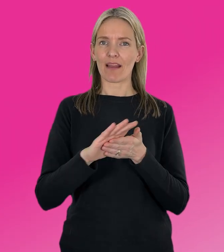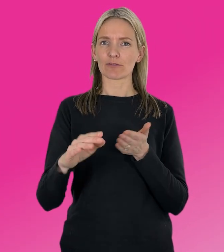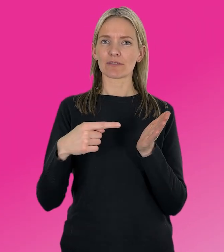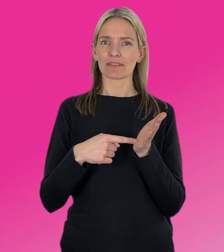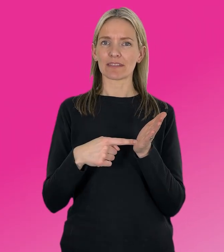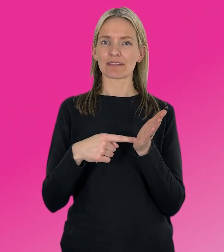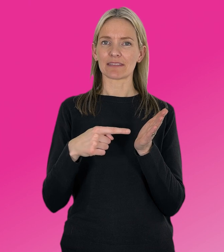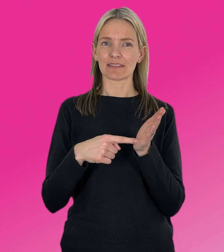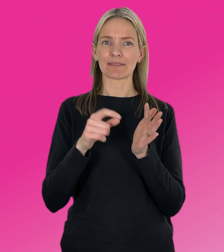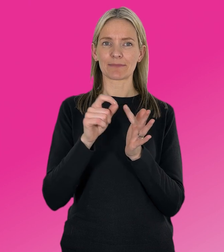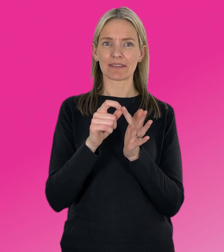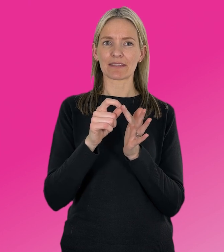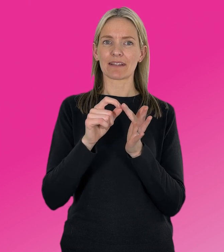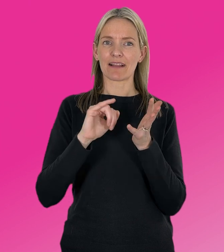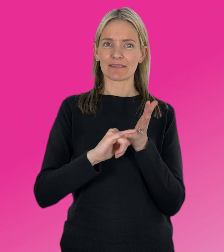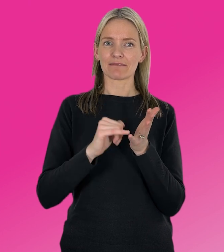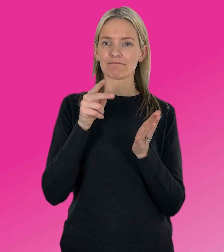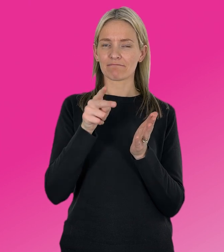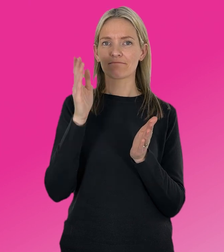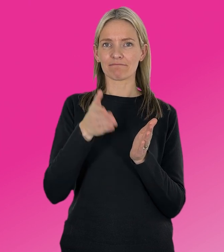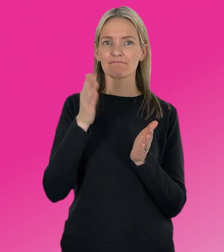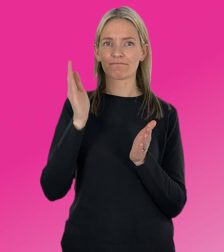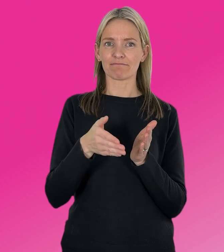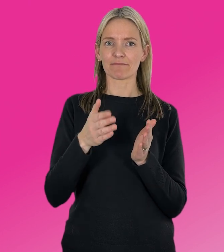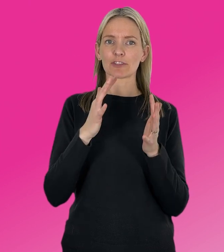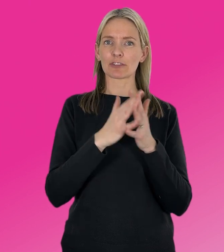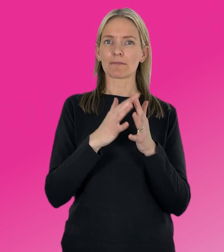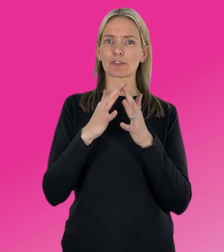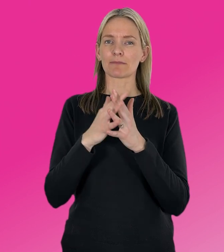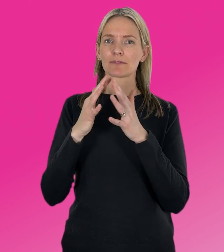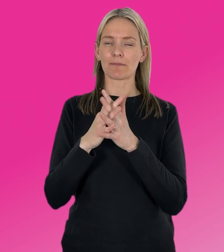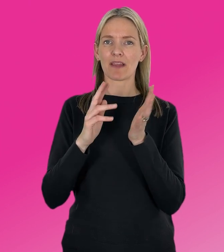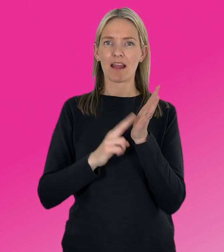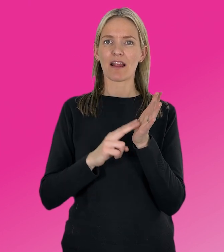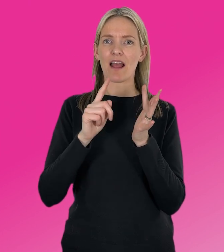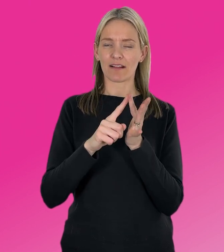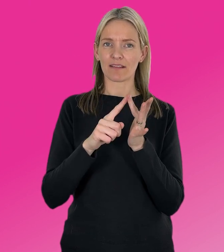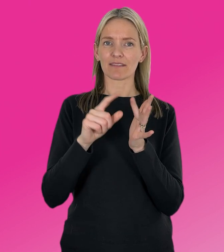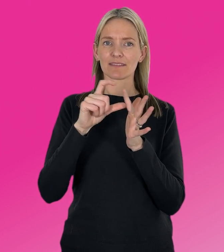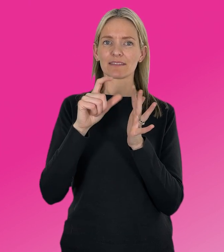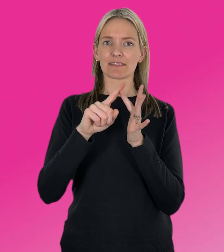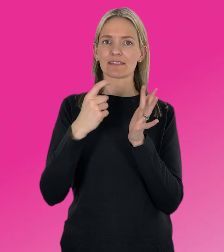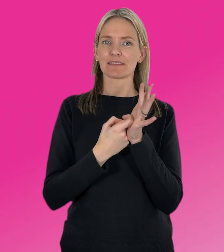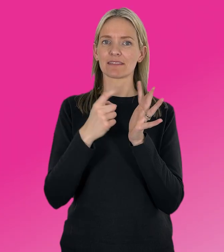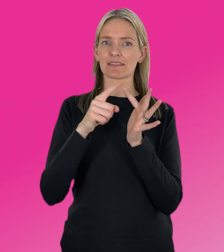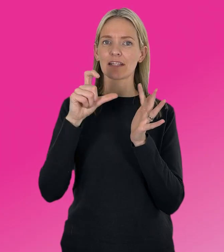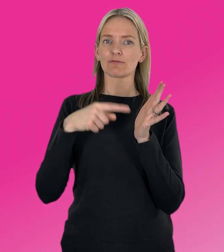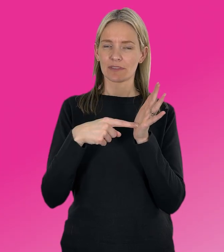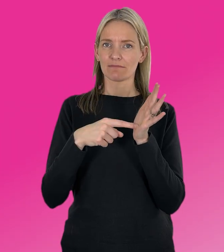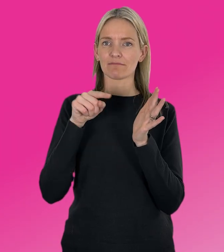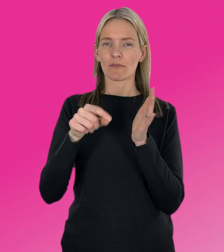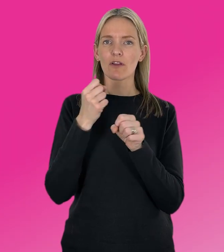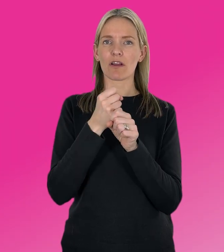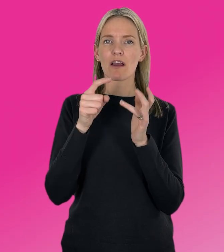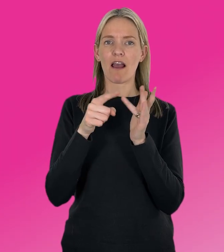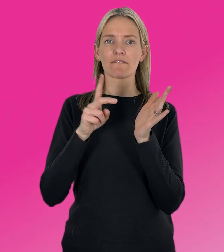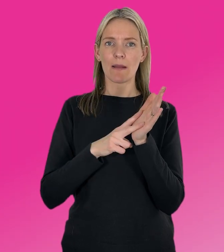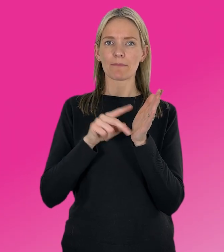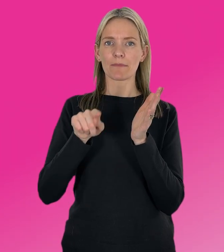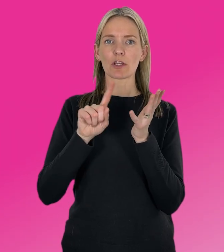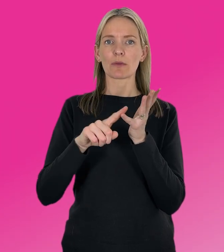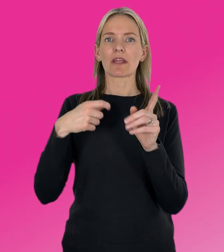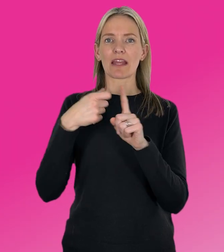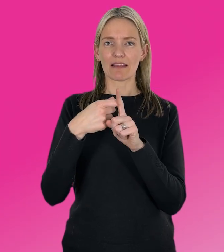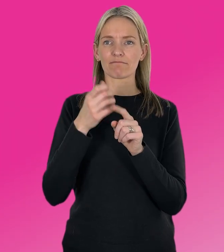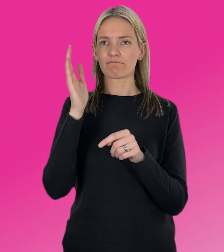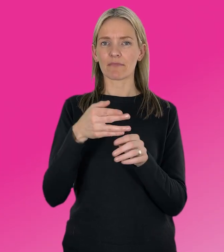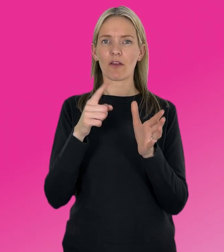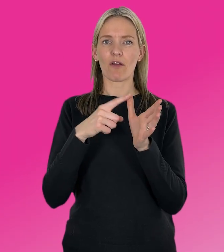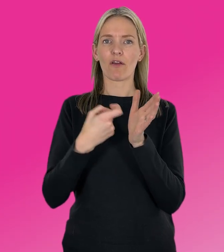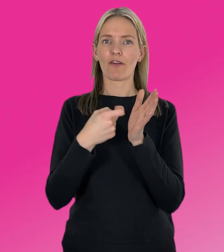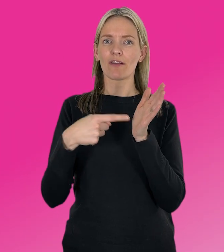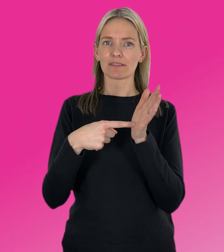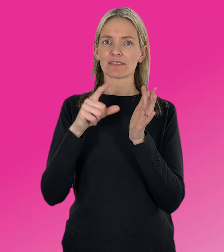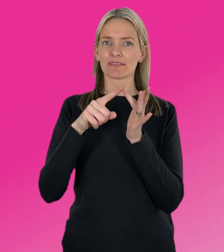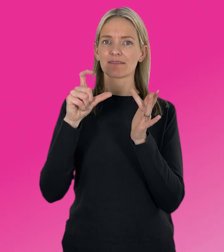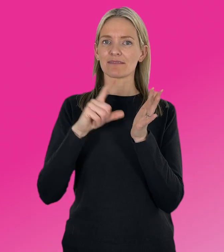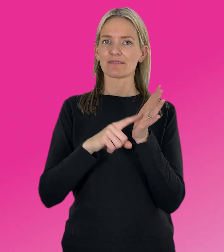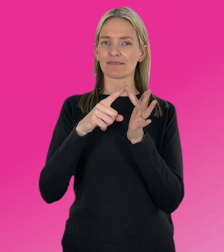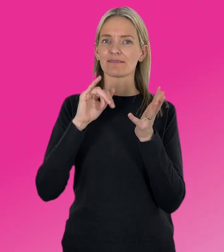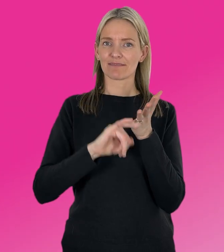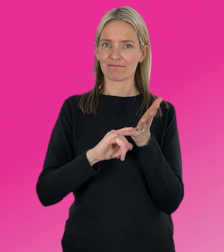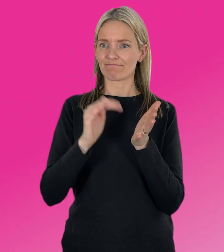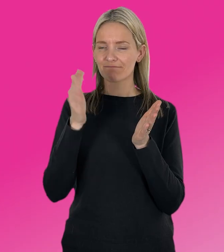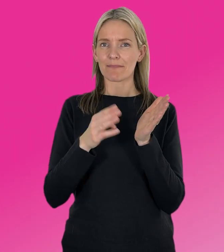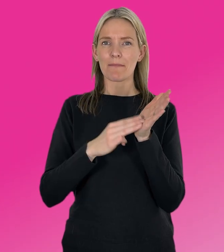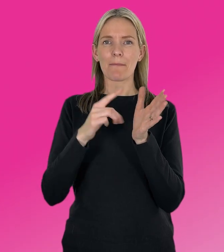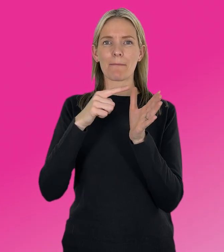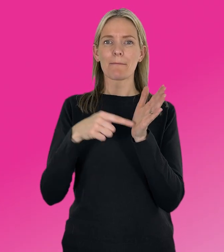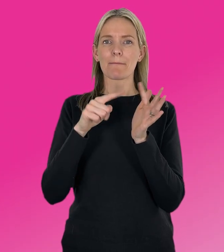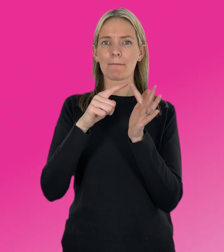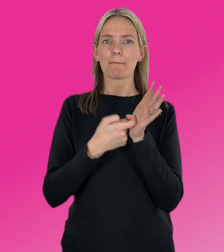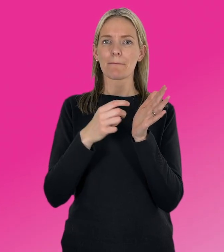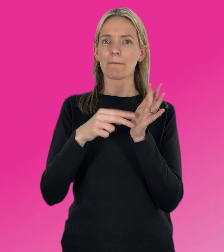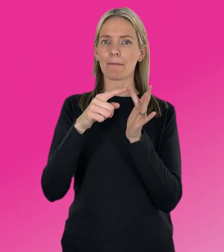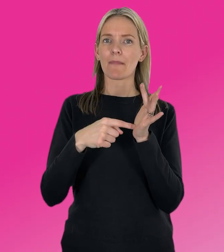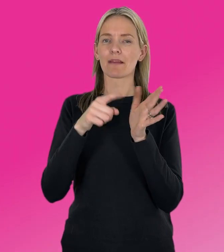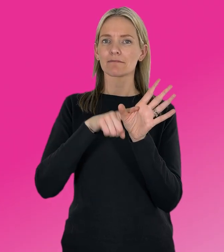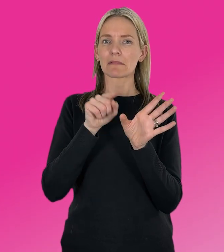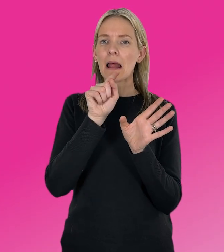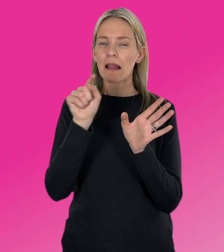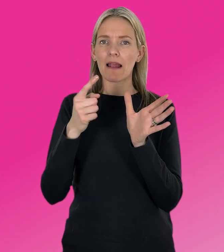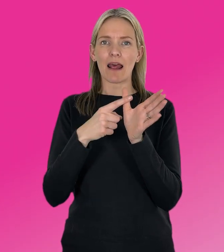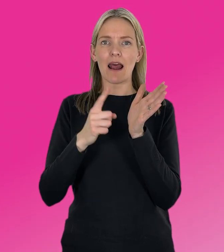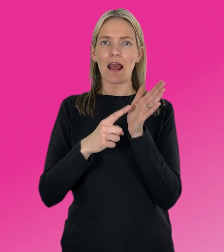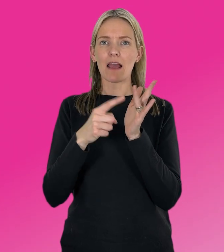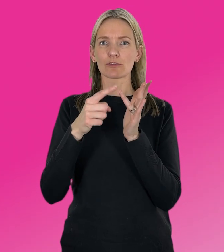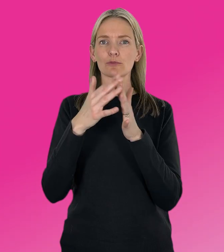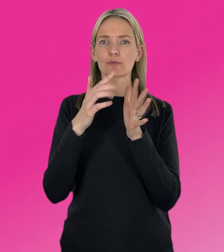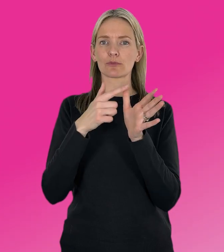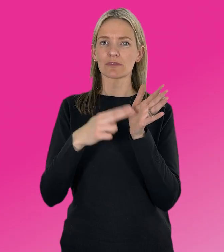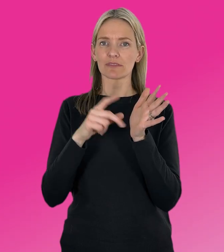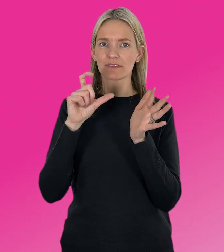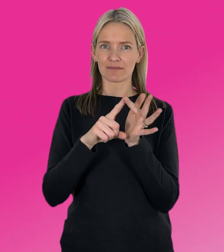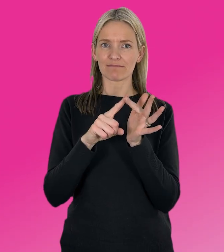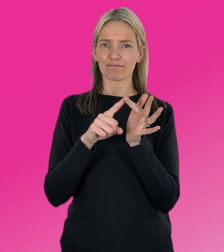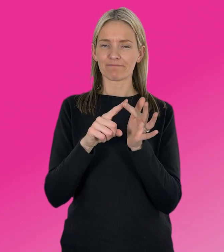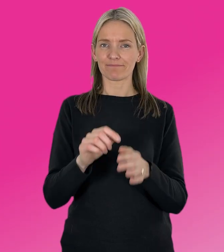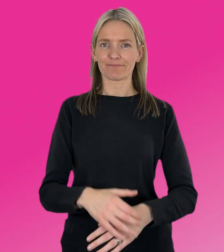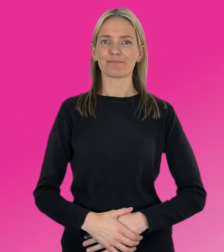https://www.nidirect.gov.uk/articles/maternity-allowance